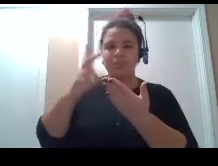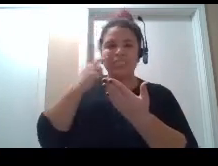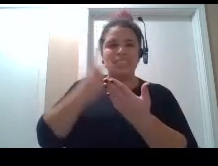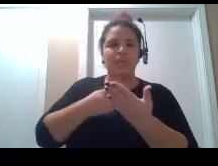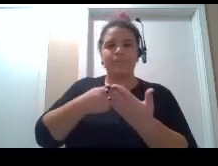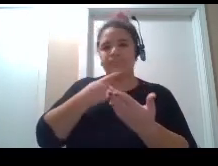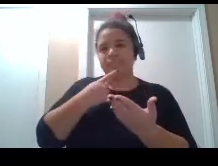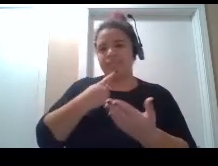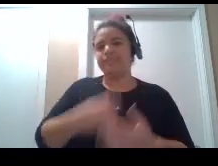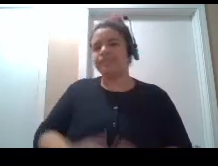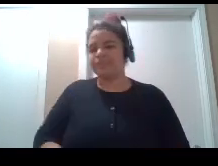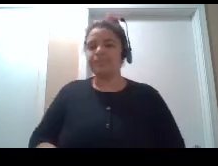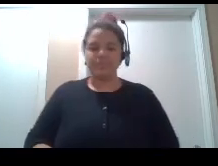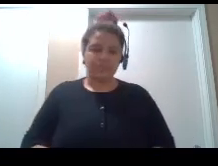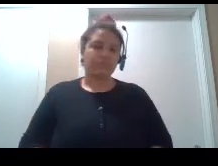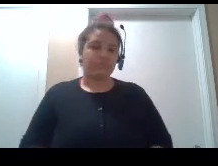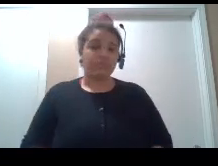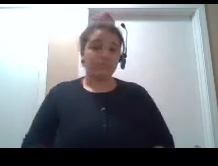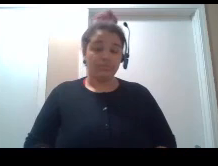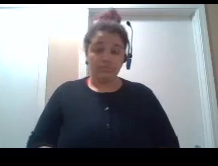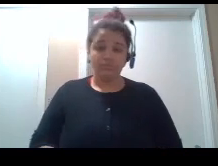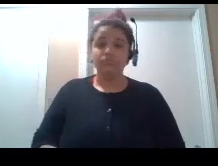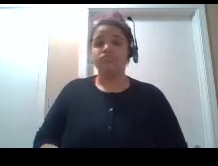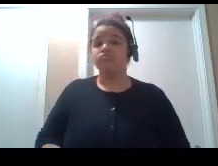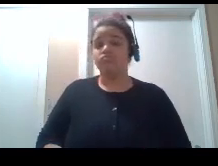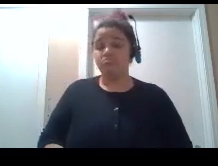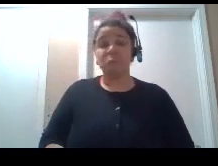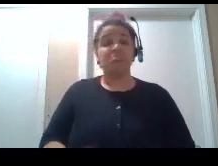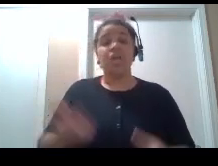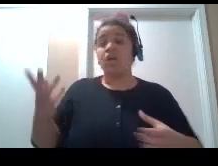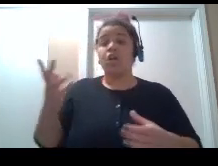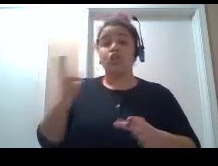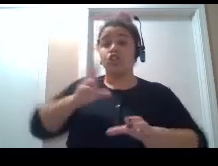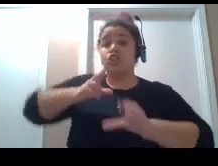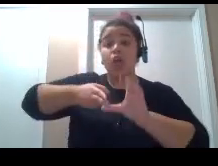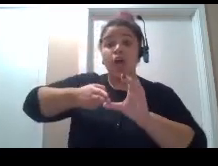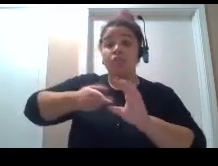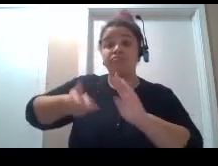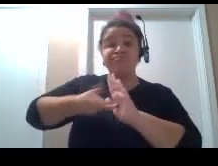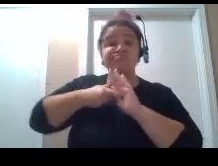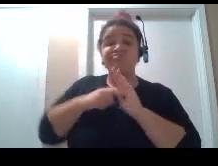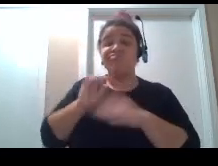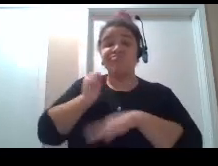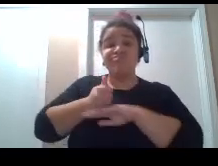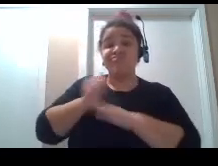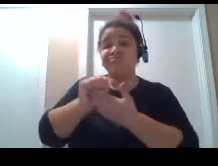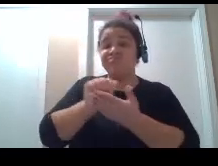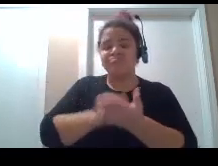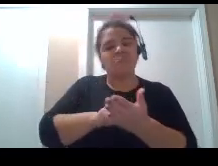You can join a Teams meeting on the mobile app without an account. Here's how. In the meeting